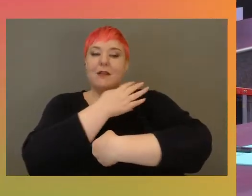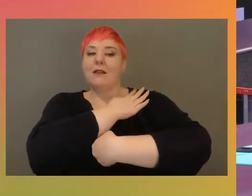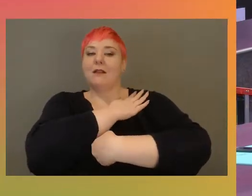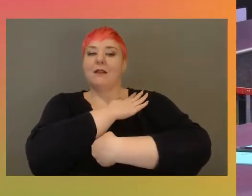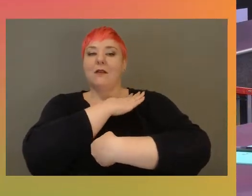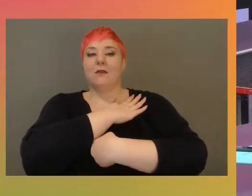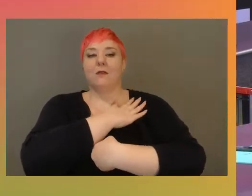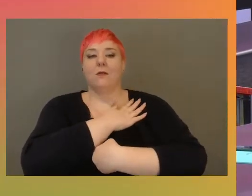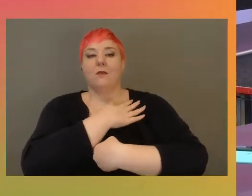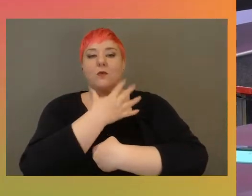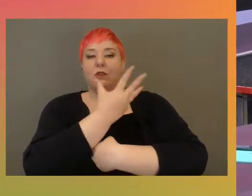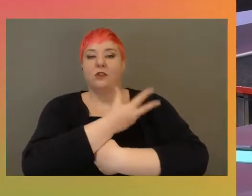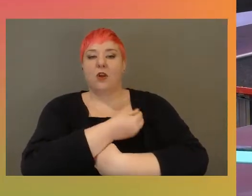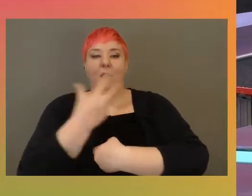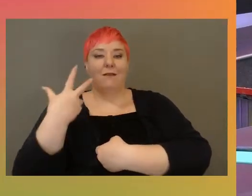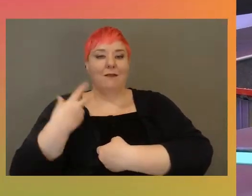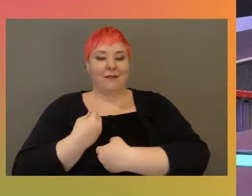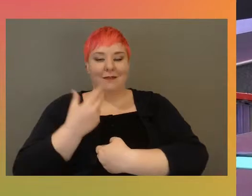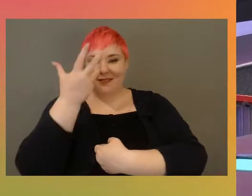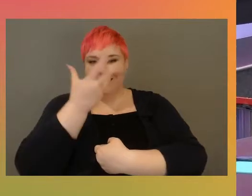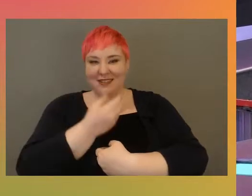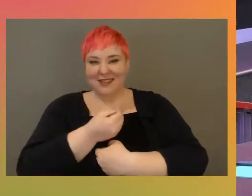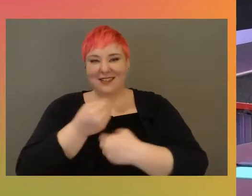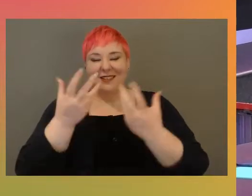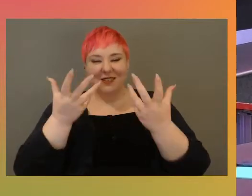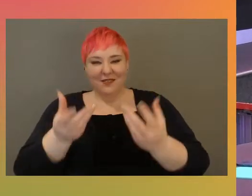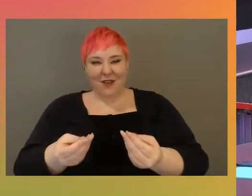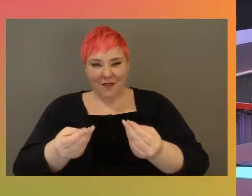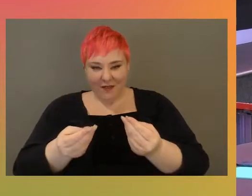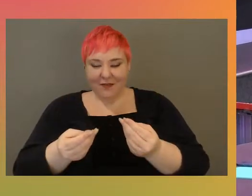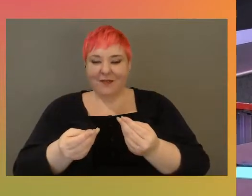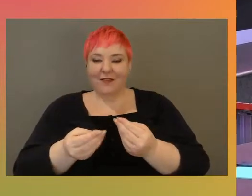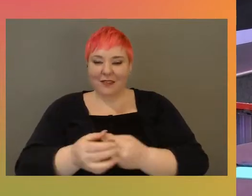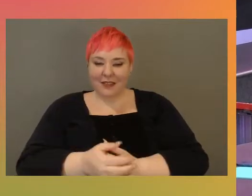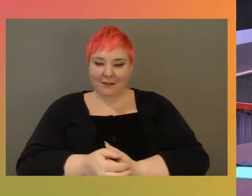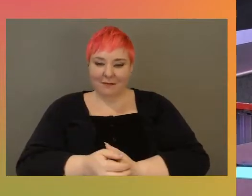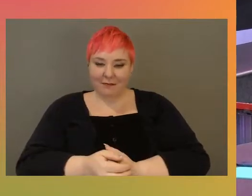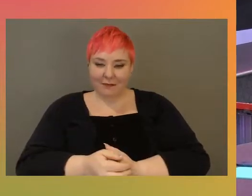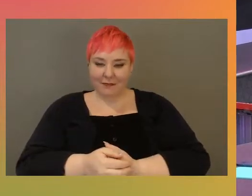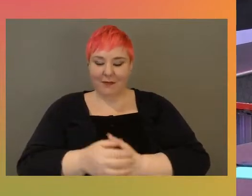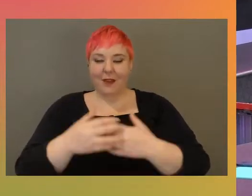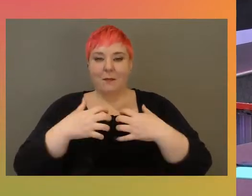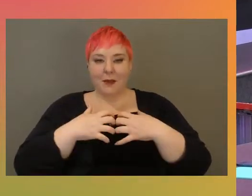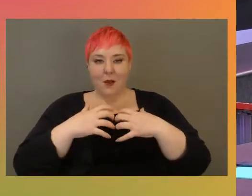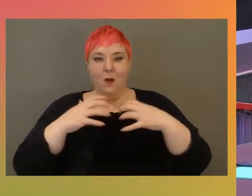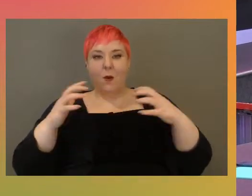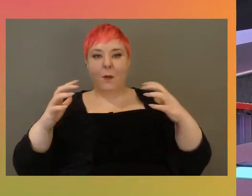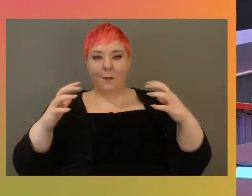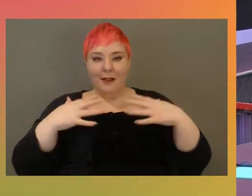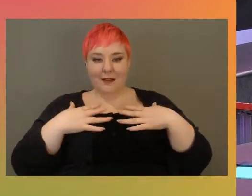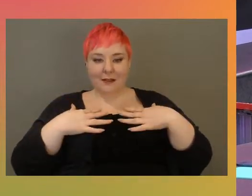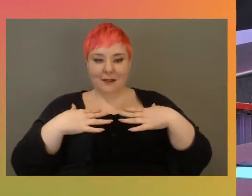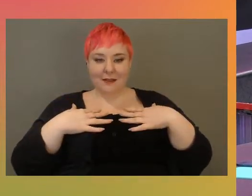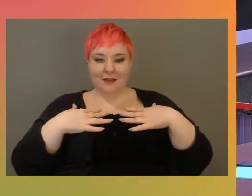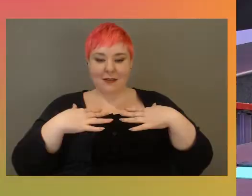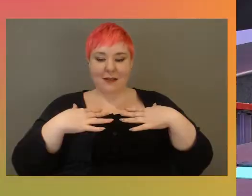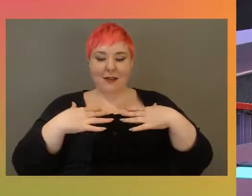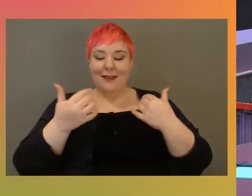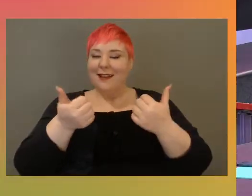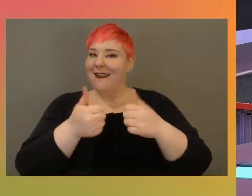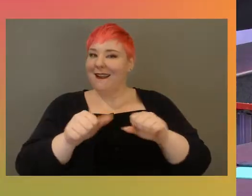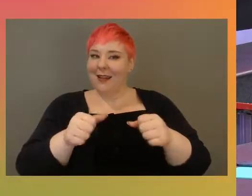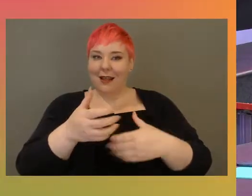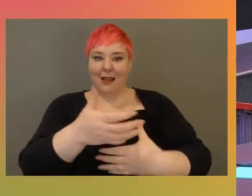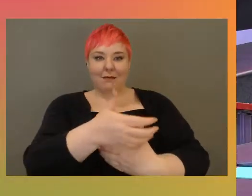CENTER.